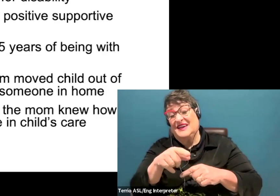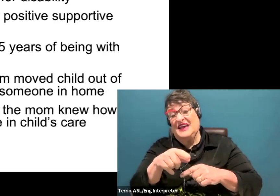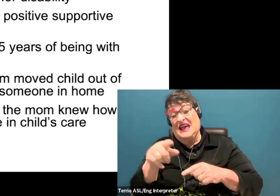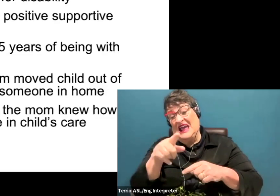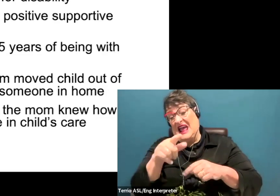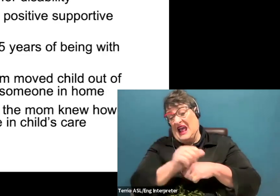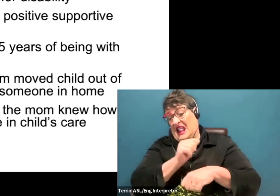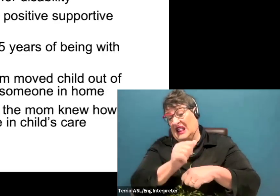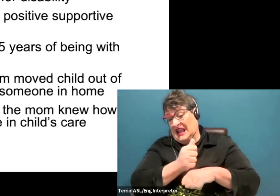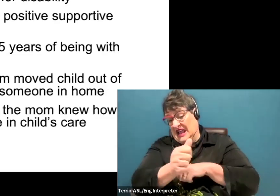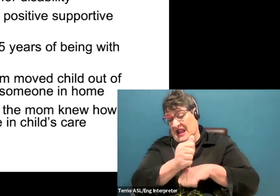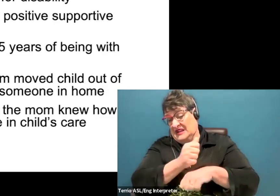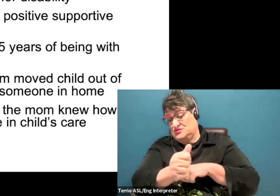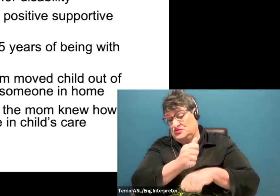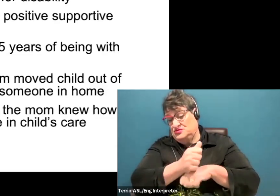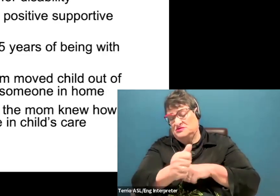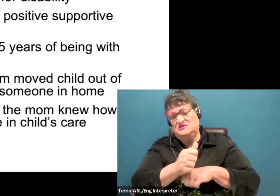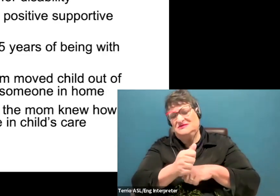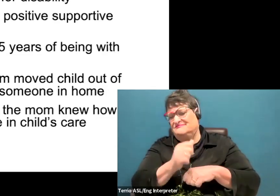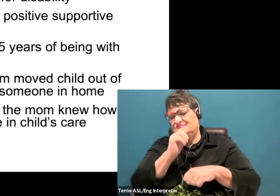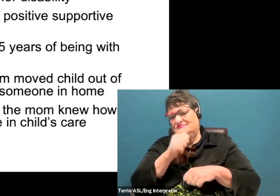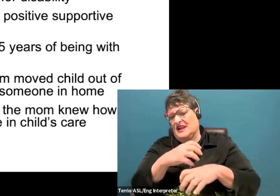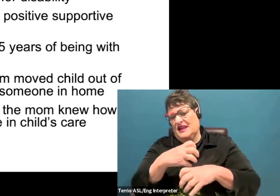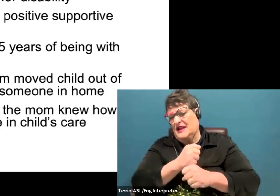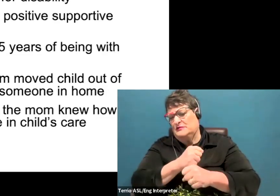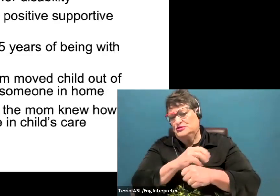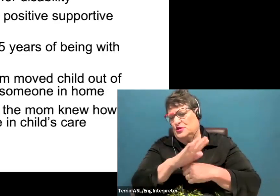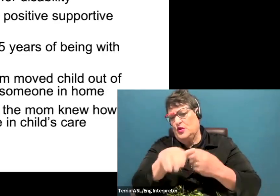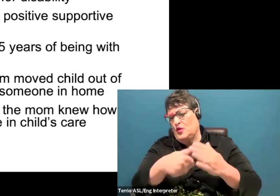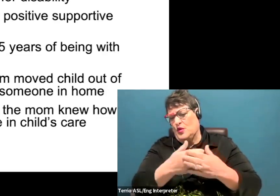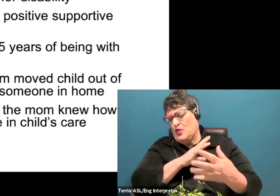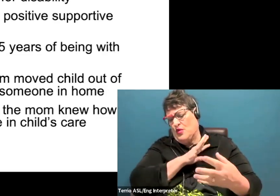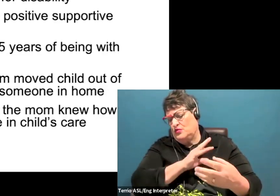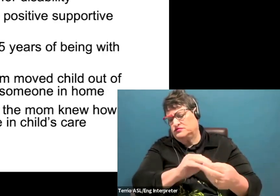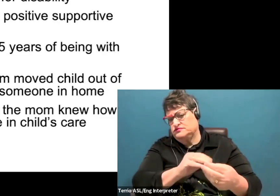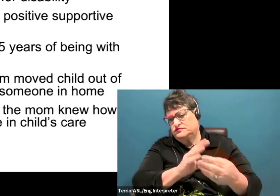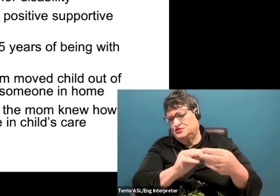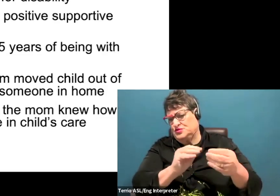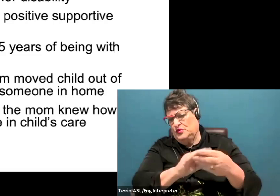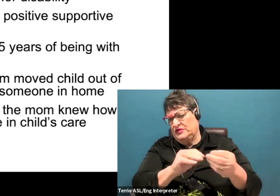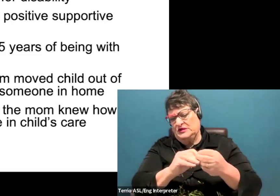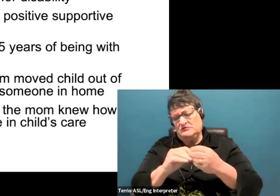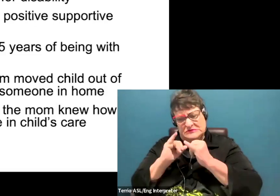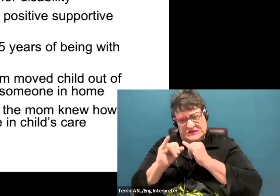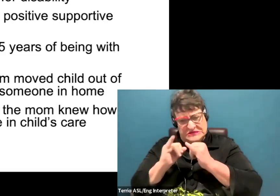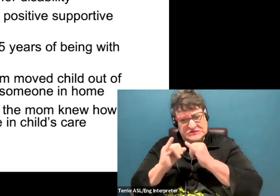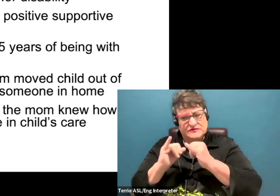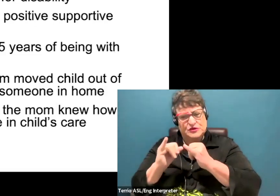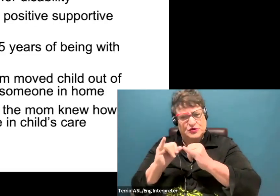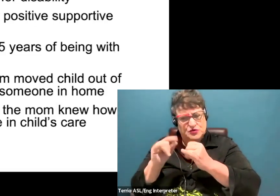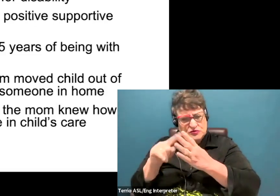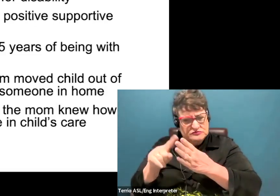the allegations aren't actually capturing the full story. Once we interview the parent more, once we learn more about this family, what we learn is that,